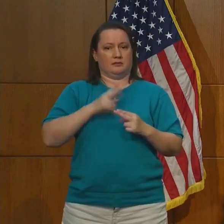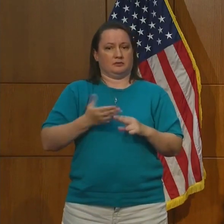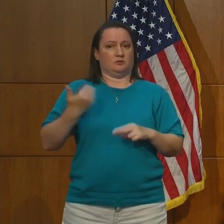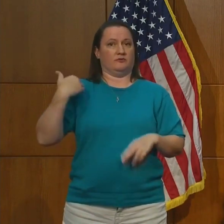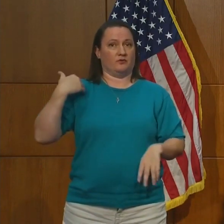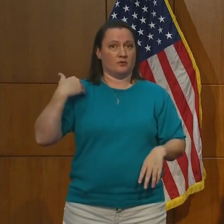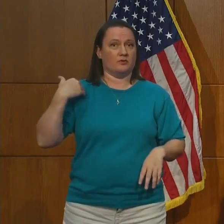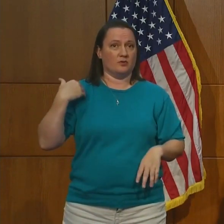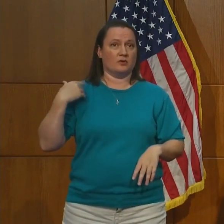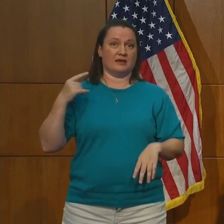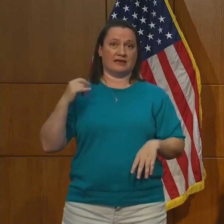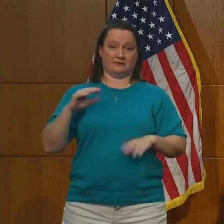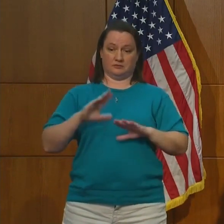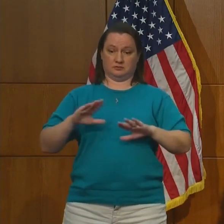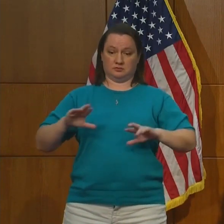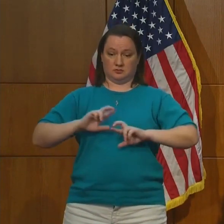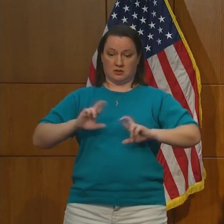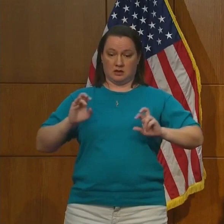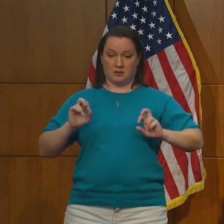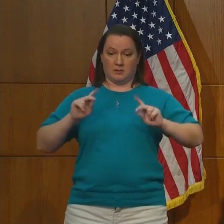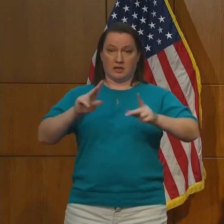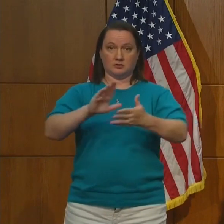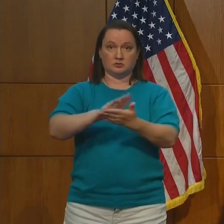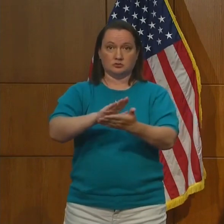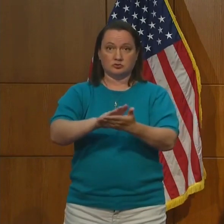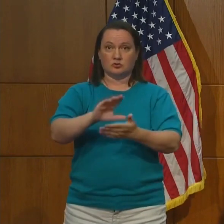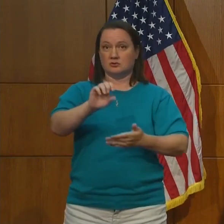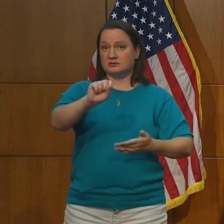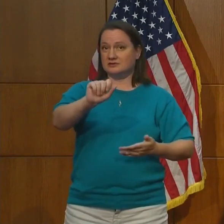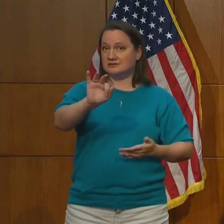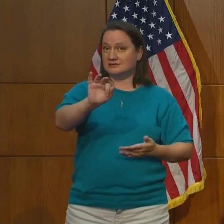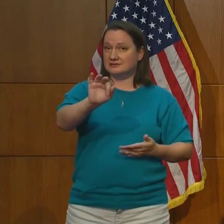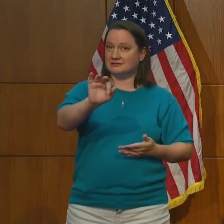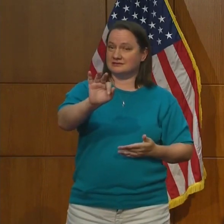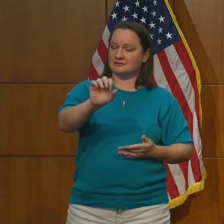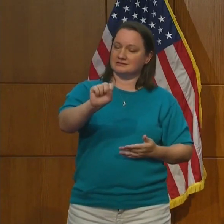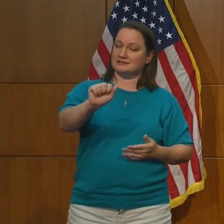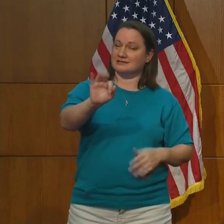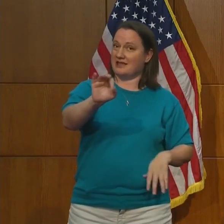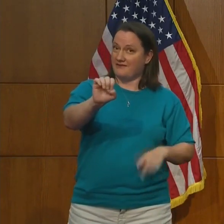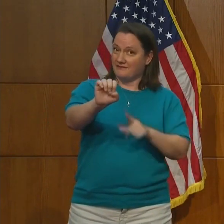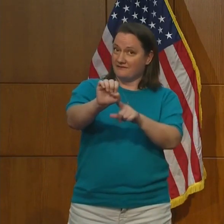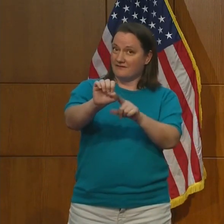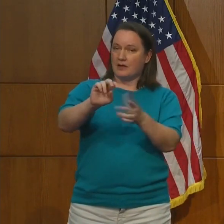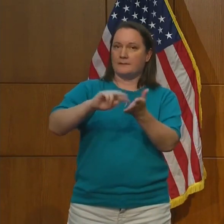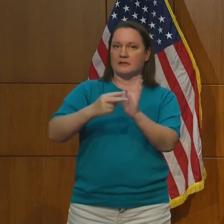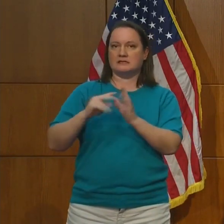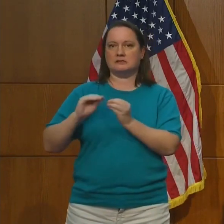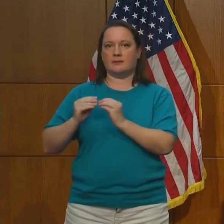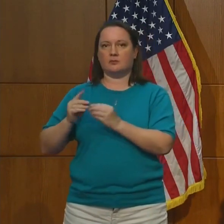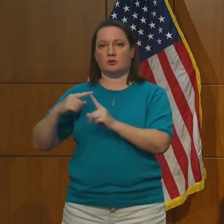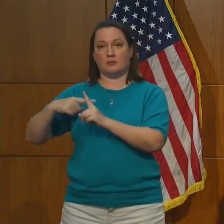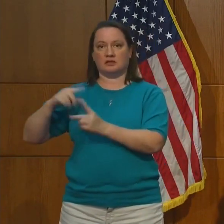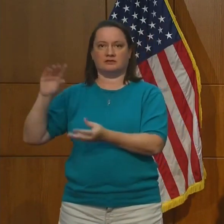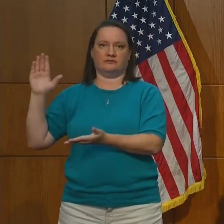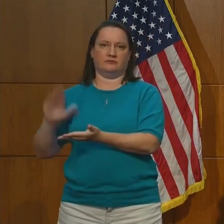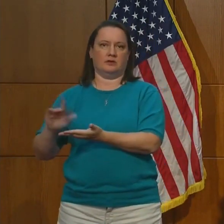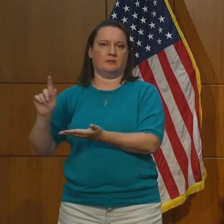BUILDING ITSELF AND- THE FACT THAT SIGNET- YOU KNOW AS I MADE